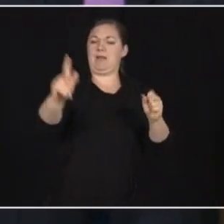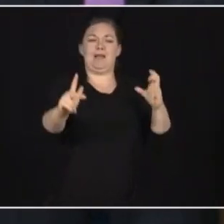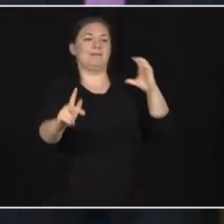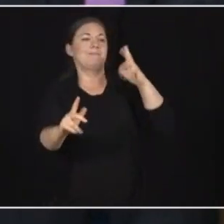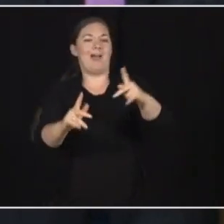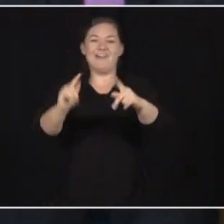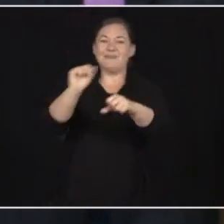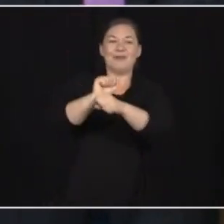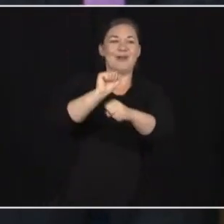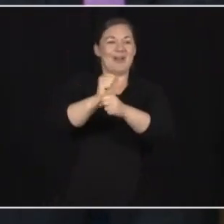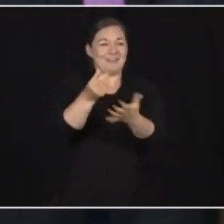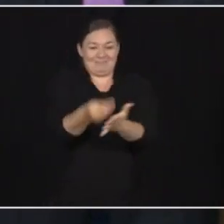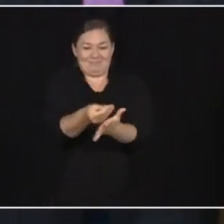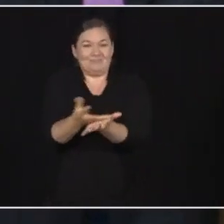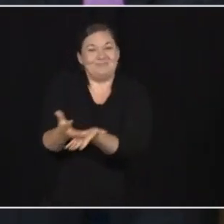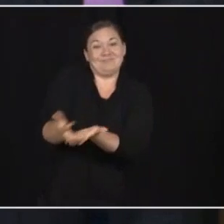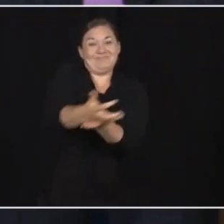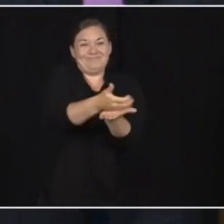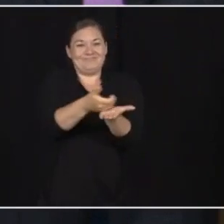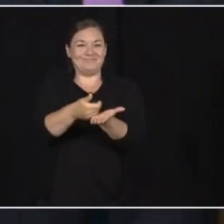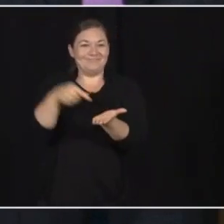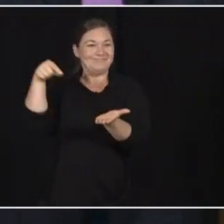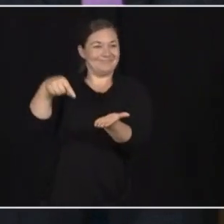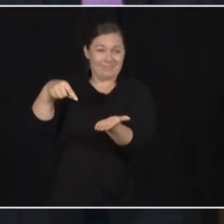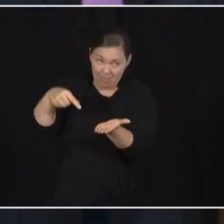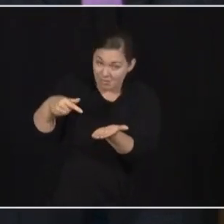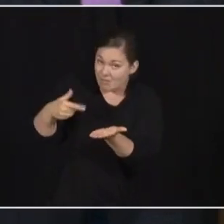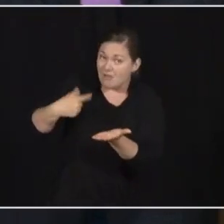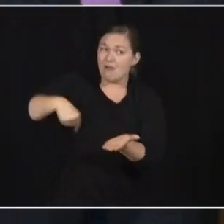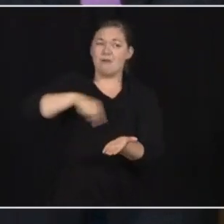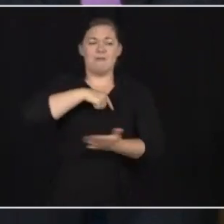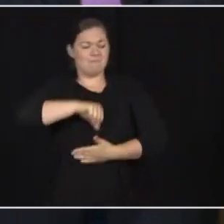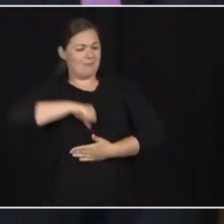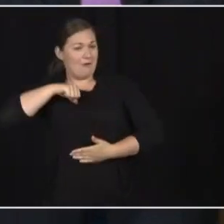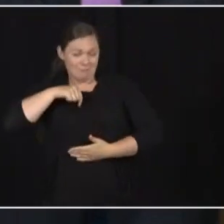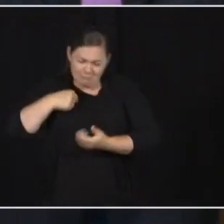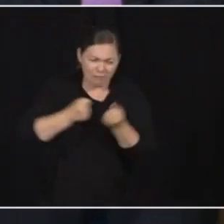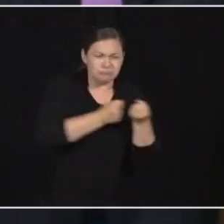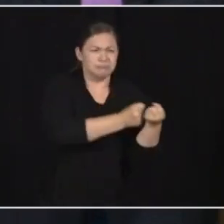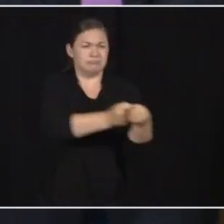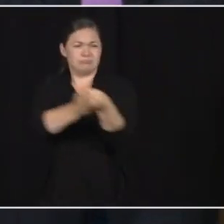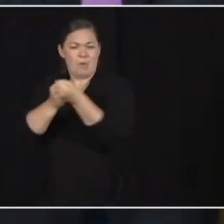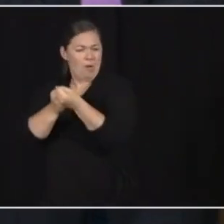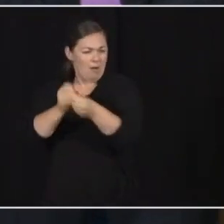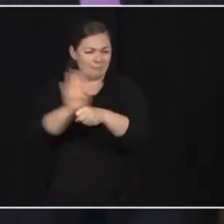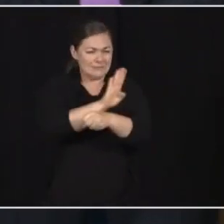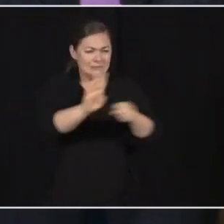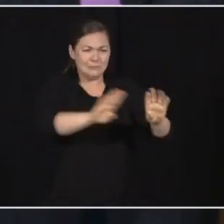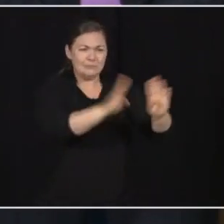That's why our government is doing everything we can to support our businesses as they reopen.